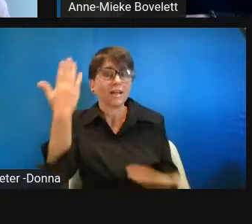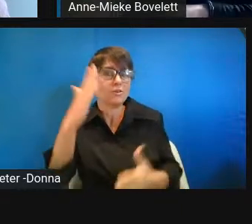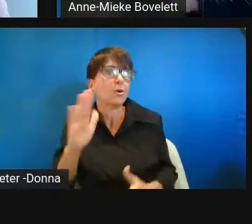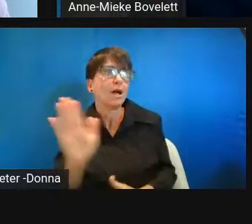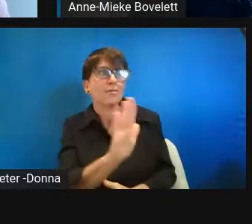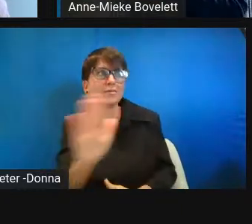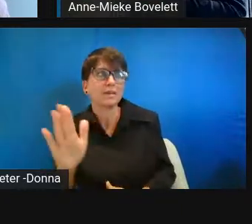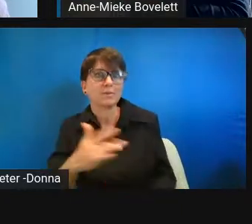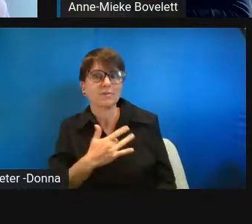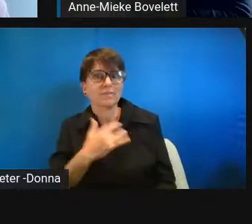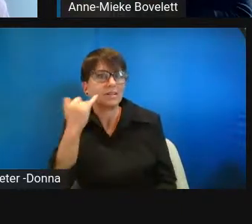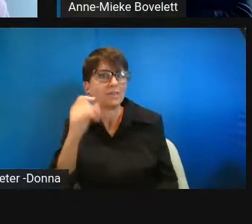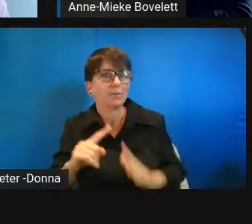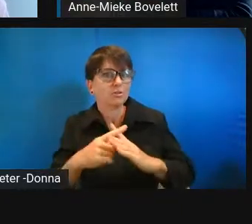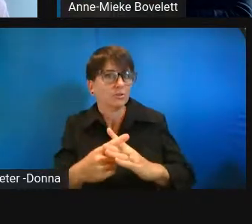could feel.